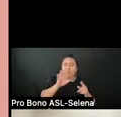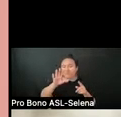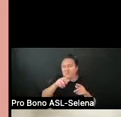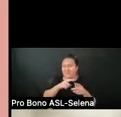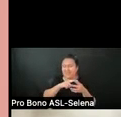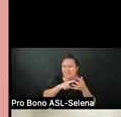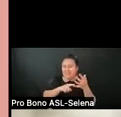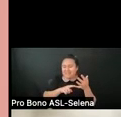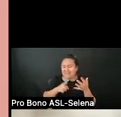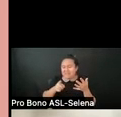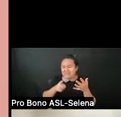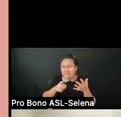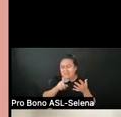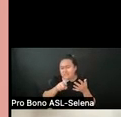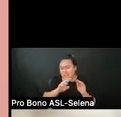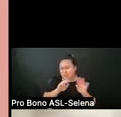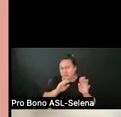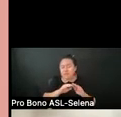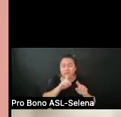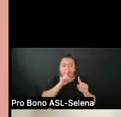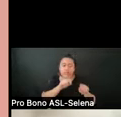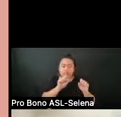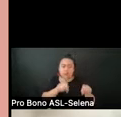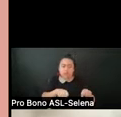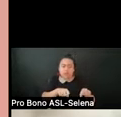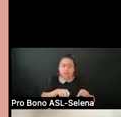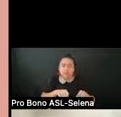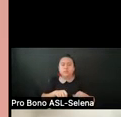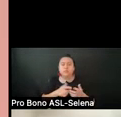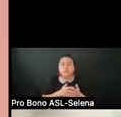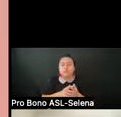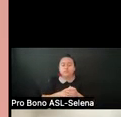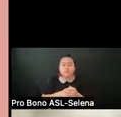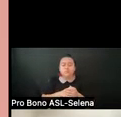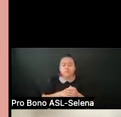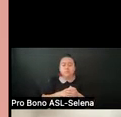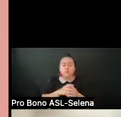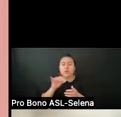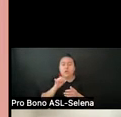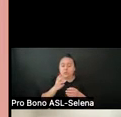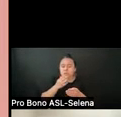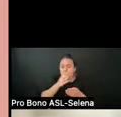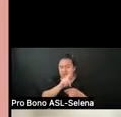And if there are any questions that we think need answering, we will also submit those to you.